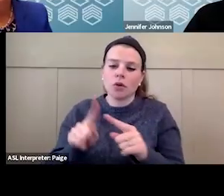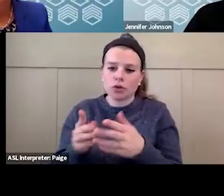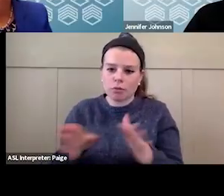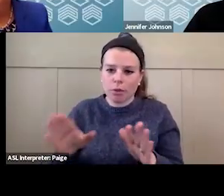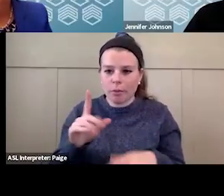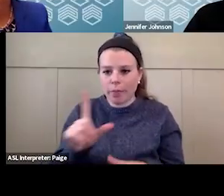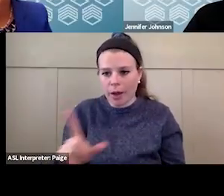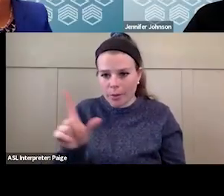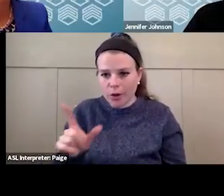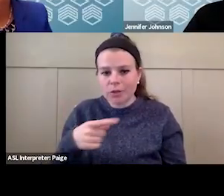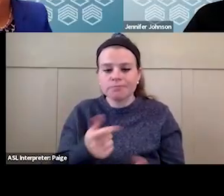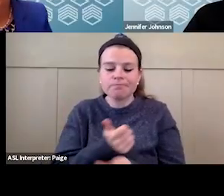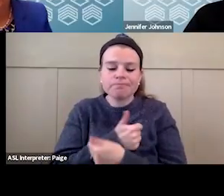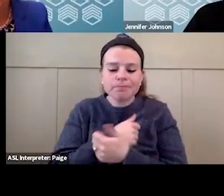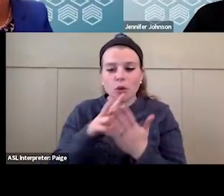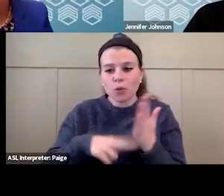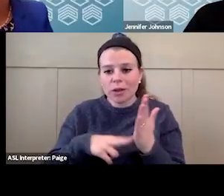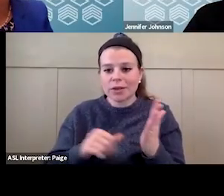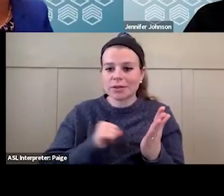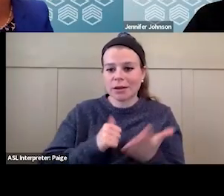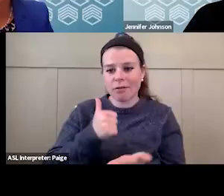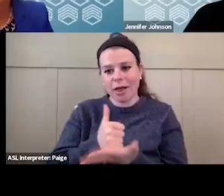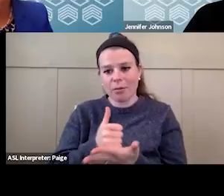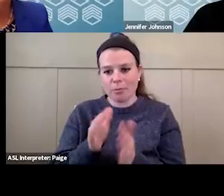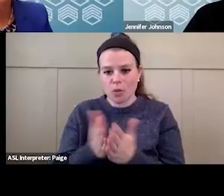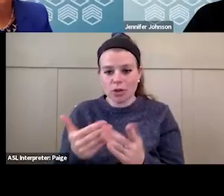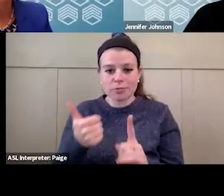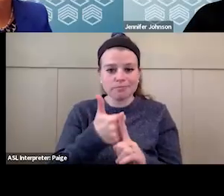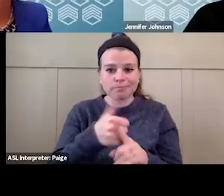and she loved to read self-help books. She was in a residential program.